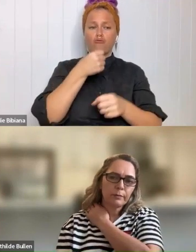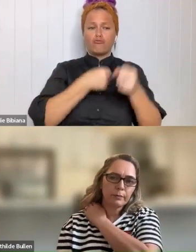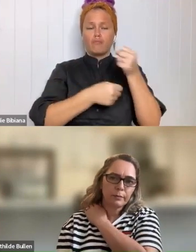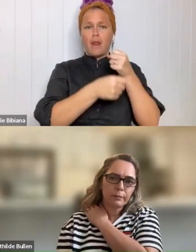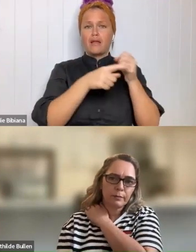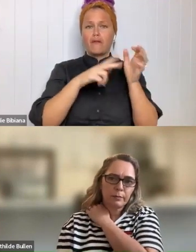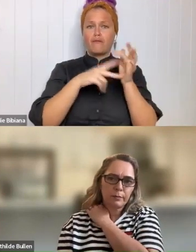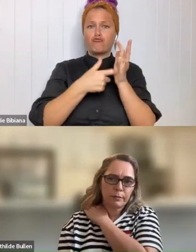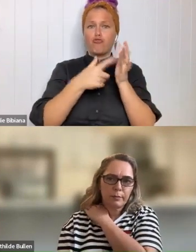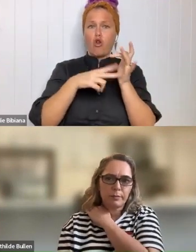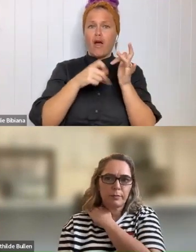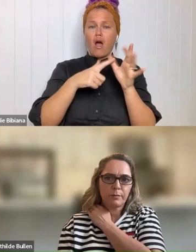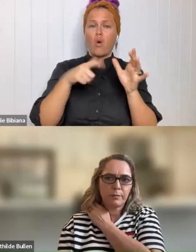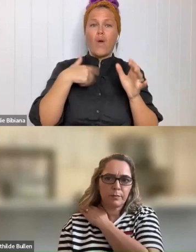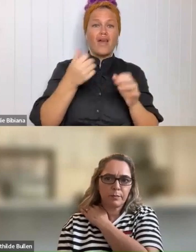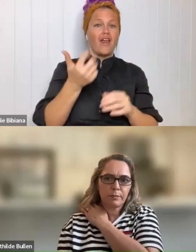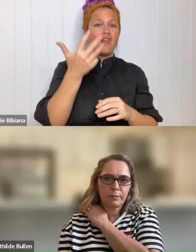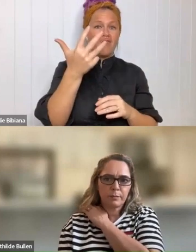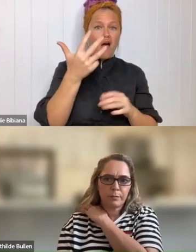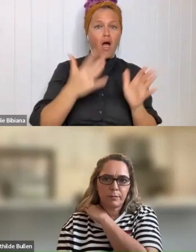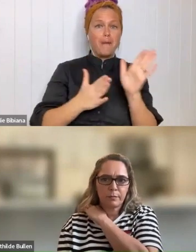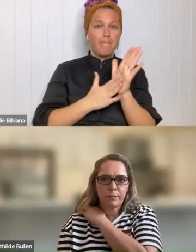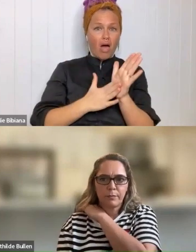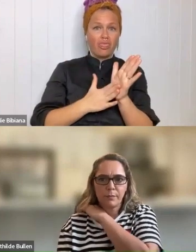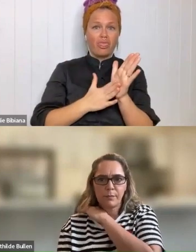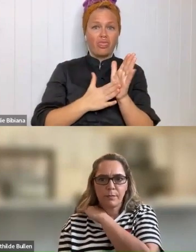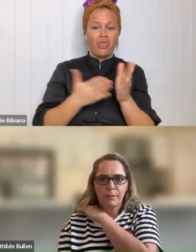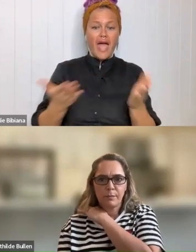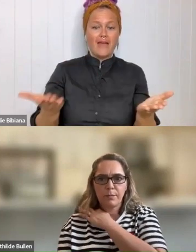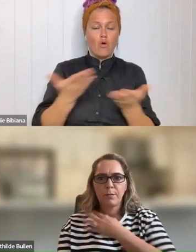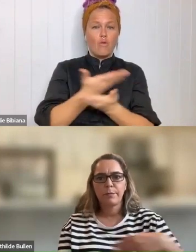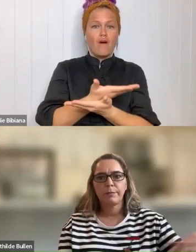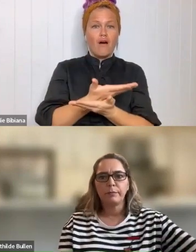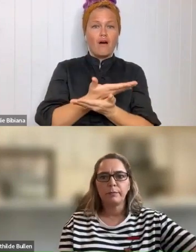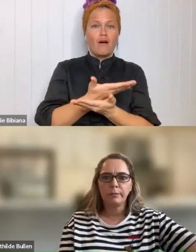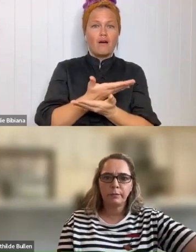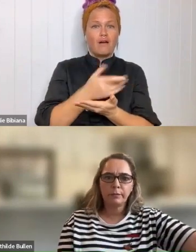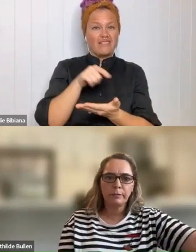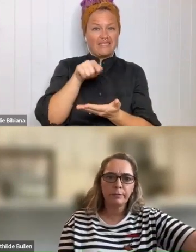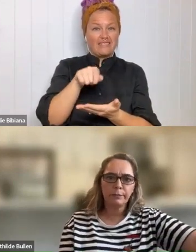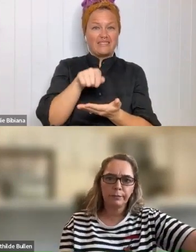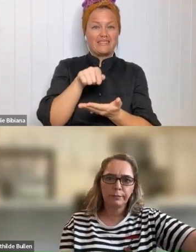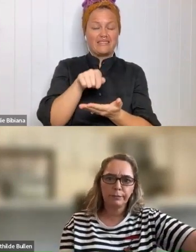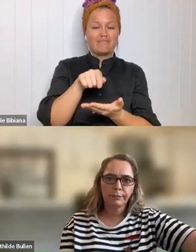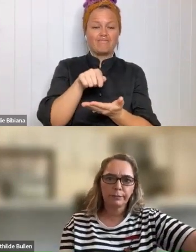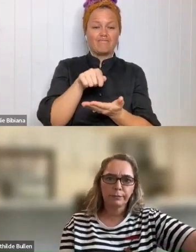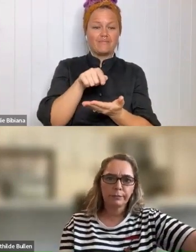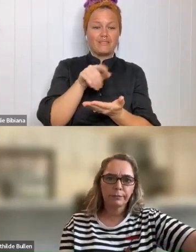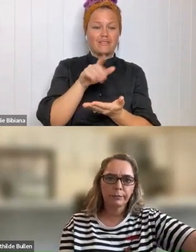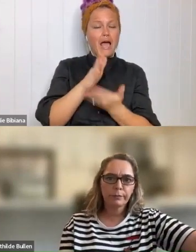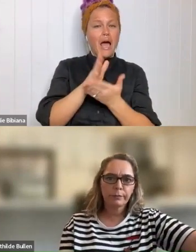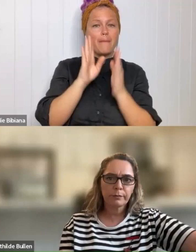a nine month handover. And that, in a way was amazing and hugely